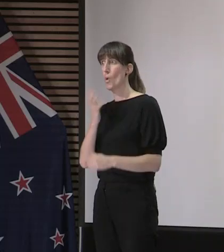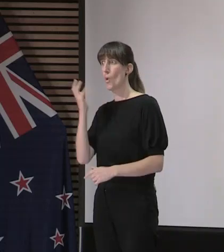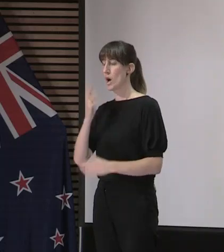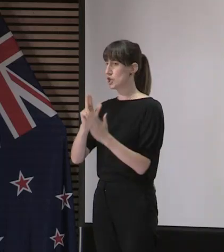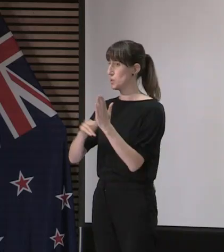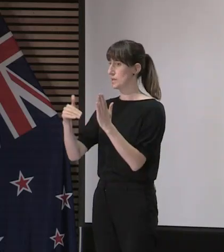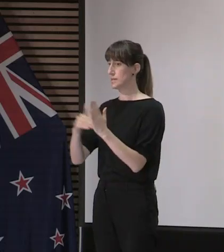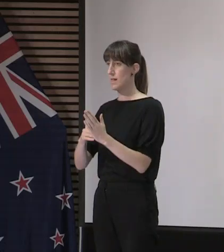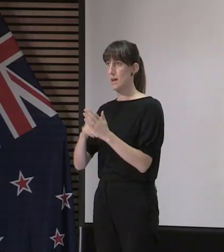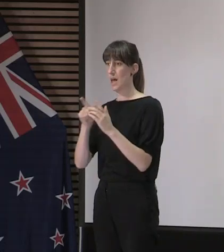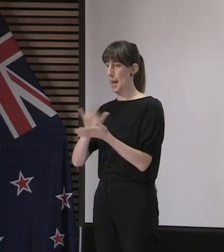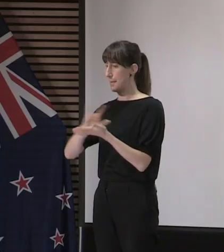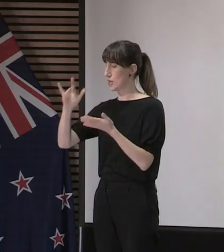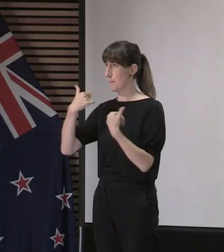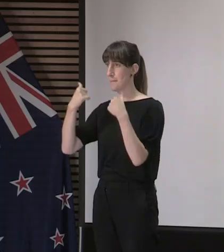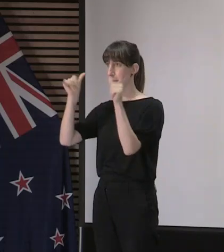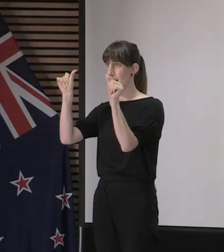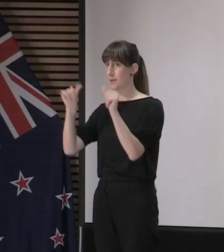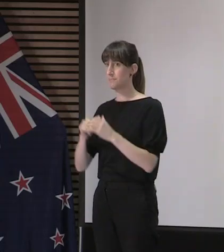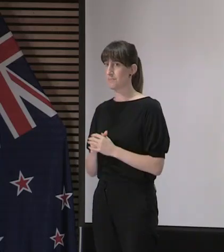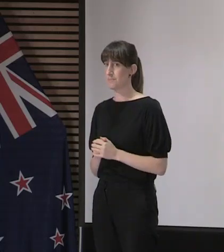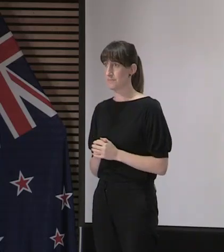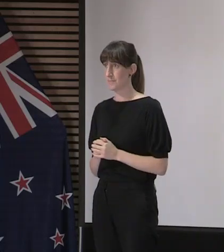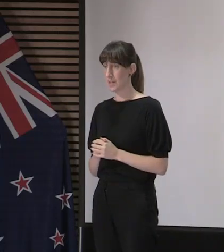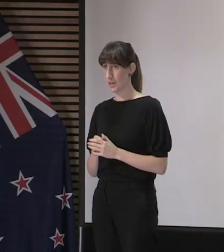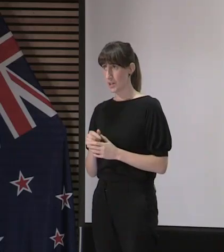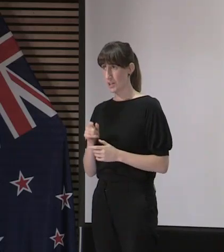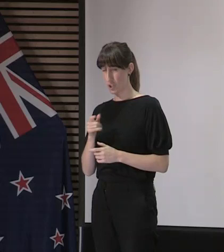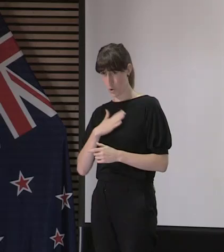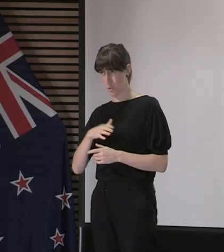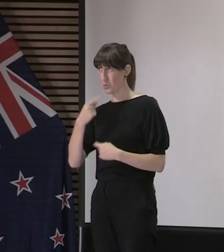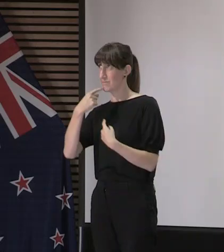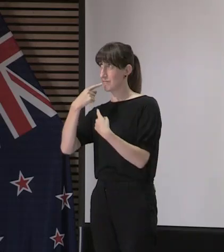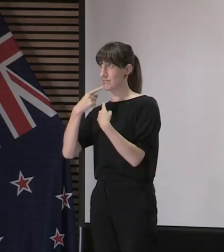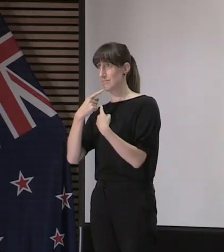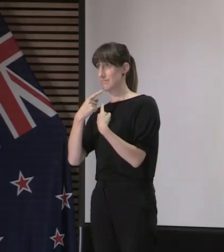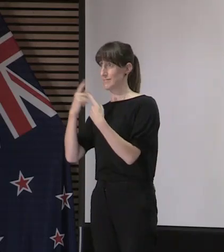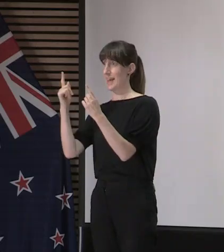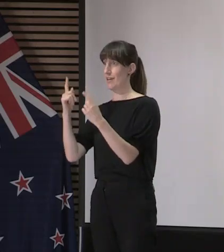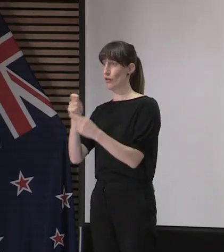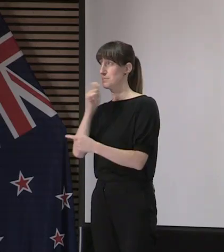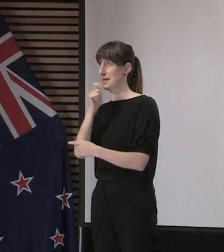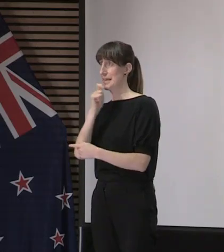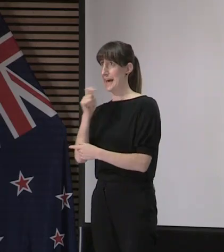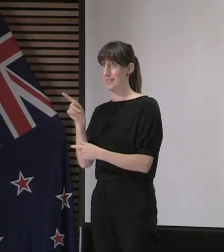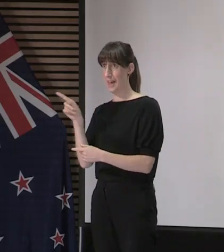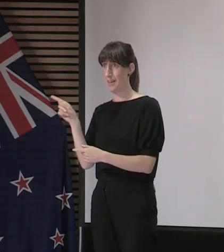know, with that headline. Is there... Would you like to correct some of those?